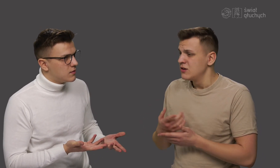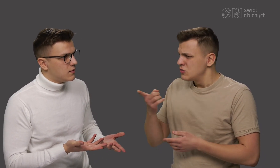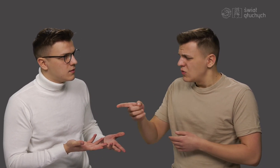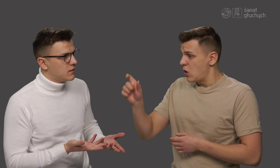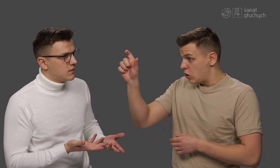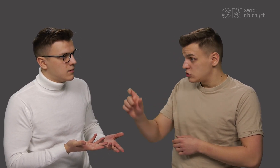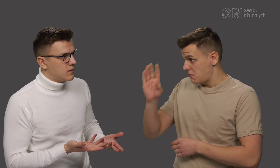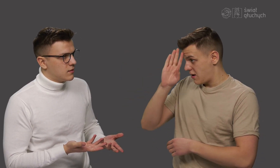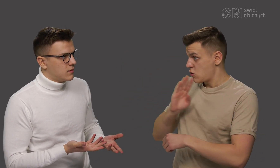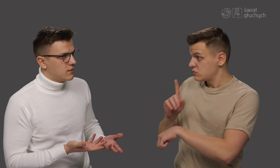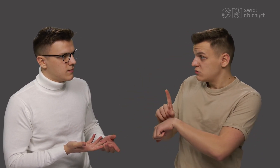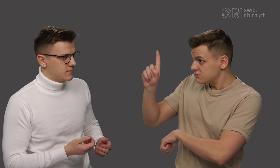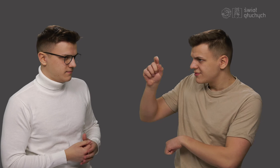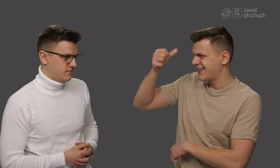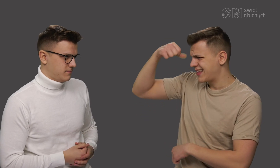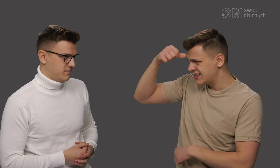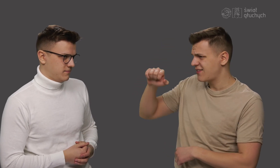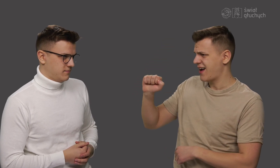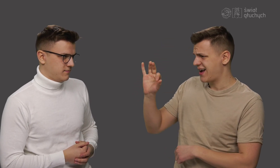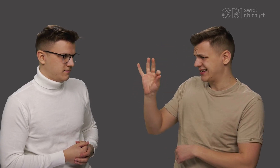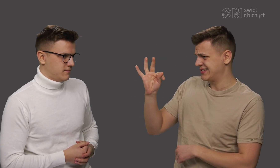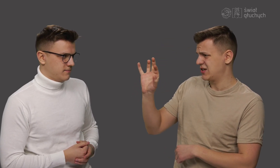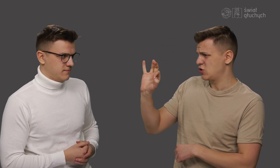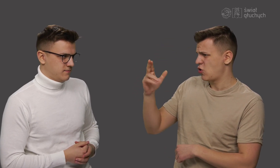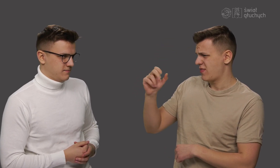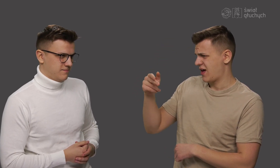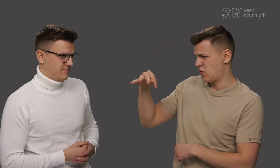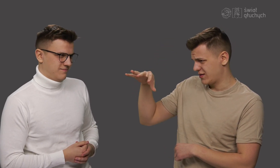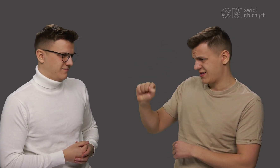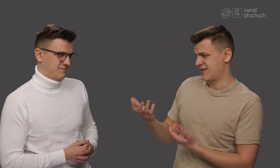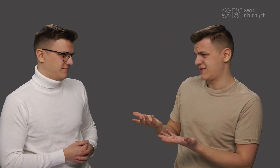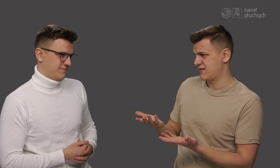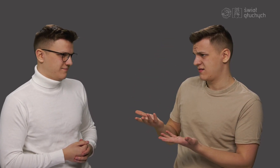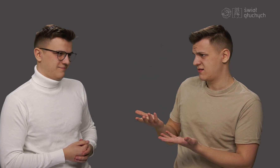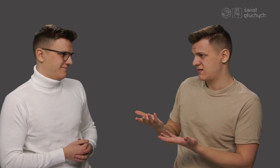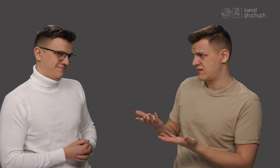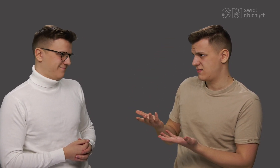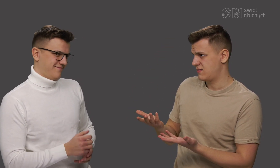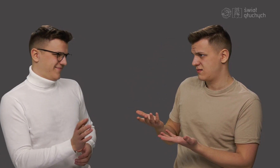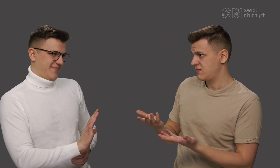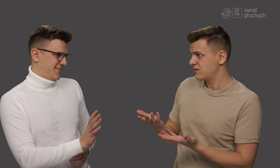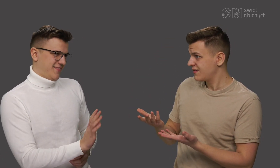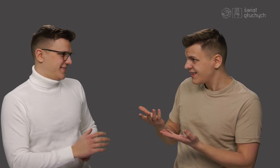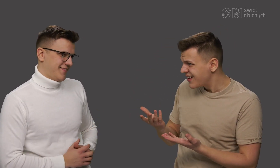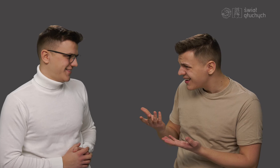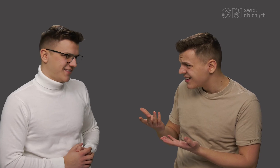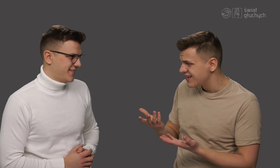[Automatic translation. Please let us know if you find a bug.] Well, the person who flew into space is an astronaut! Not?!